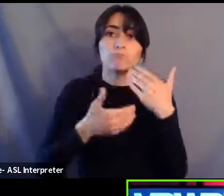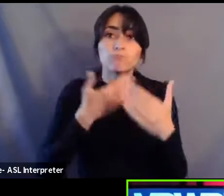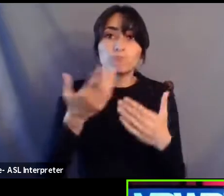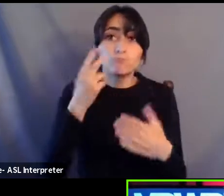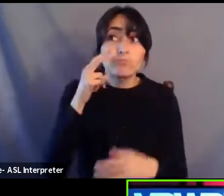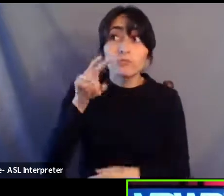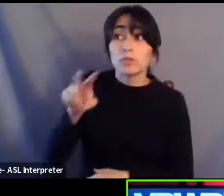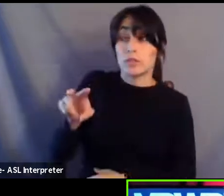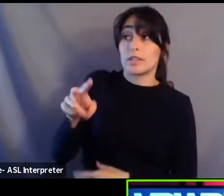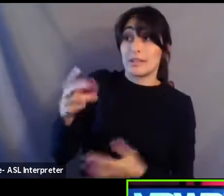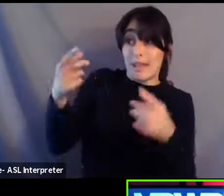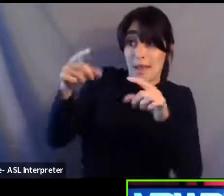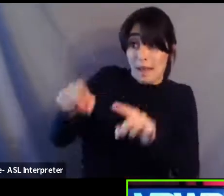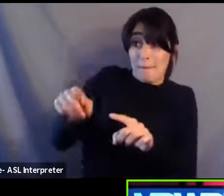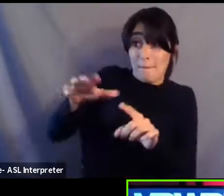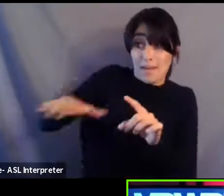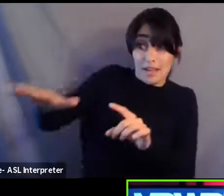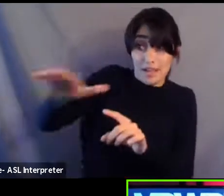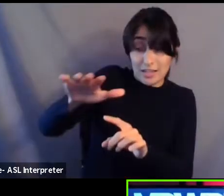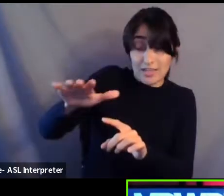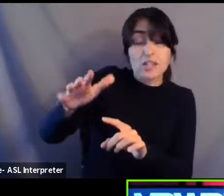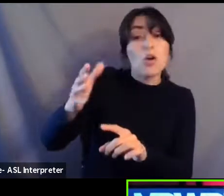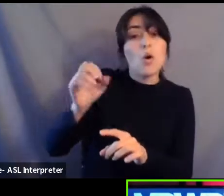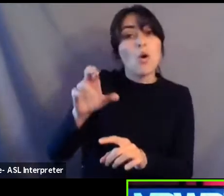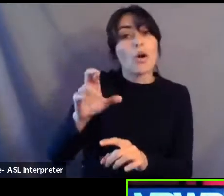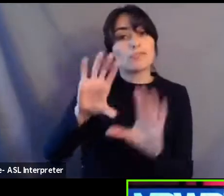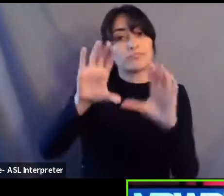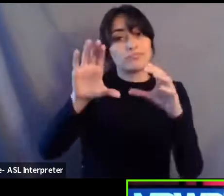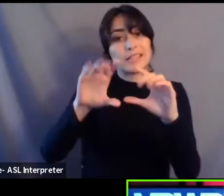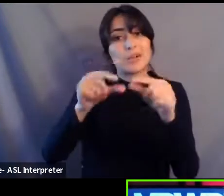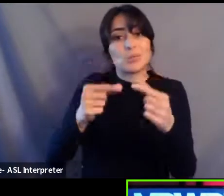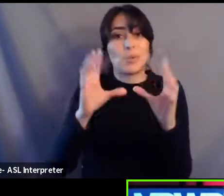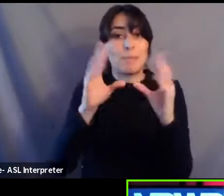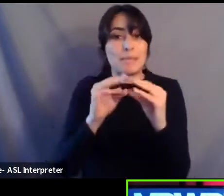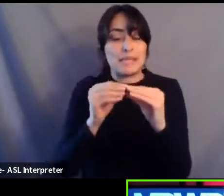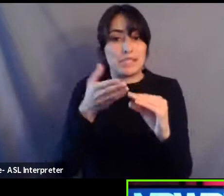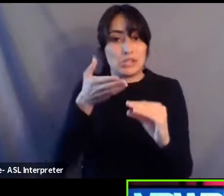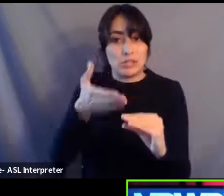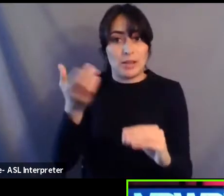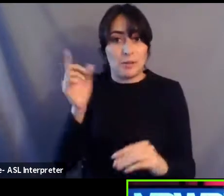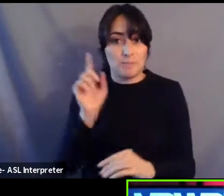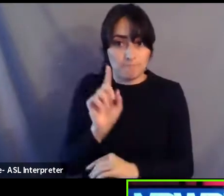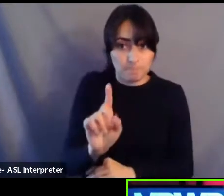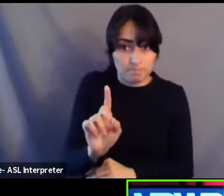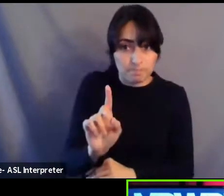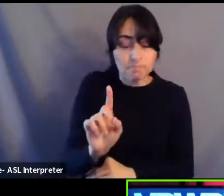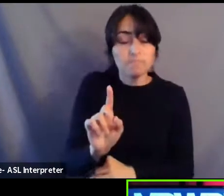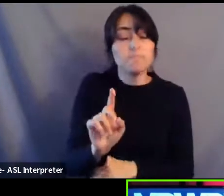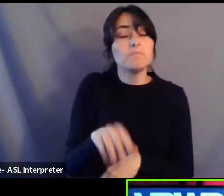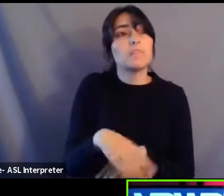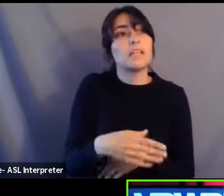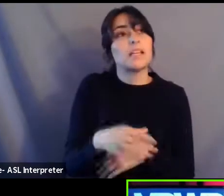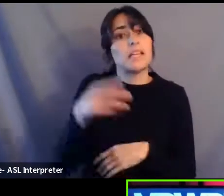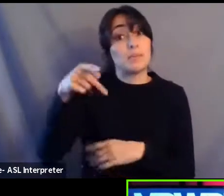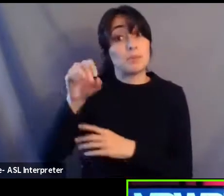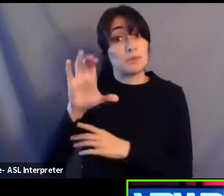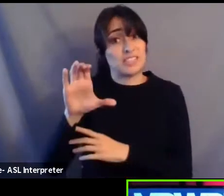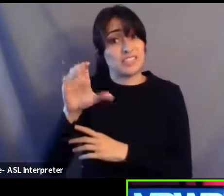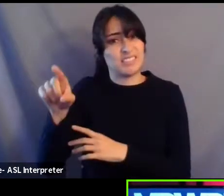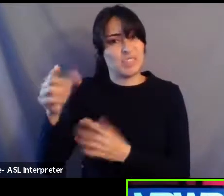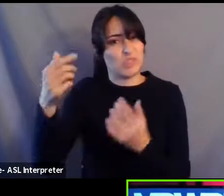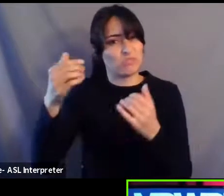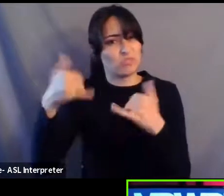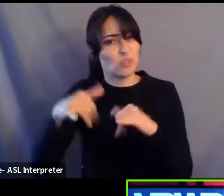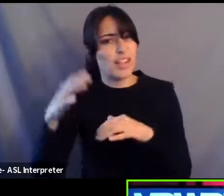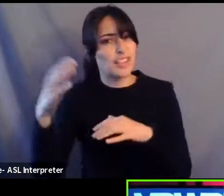are in a group meeting and a person of color is trying to speak and somebody is speaking over